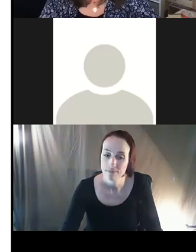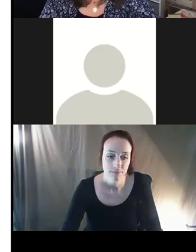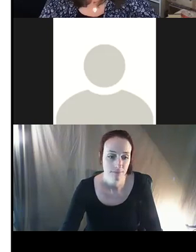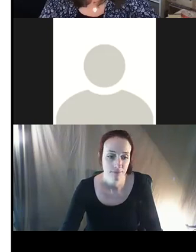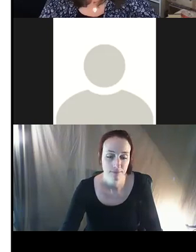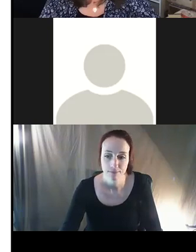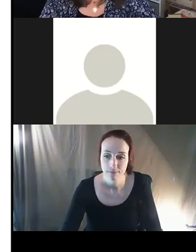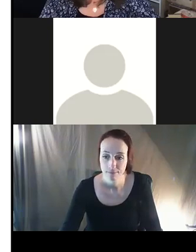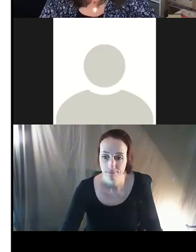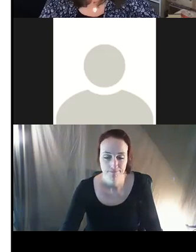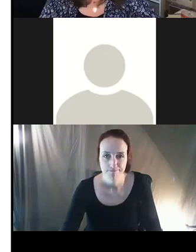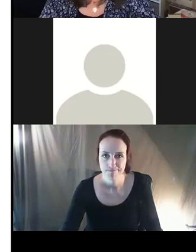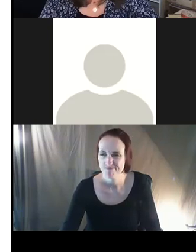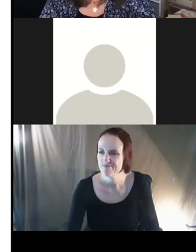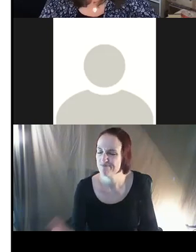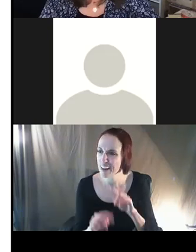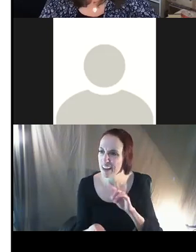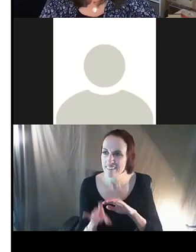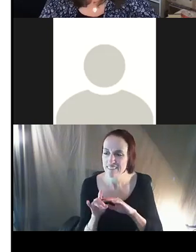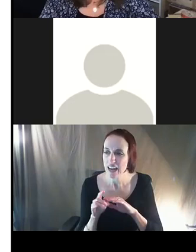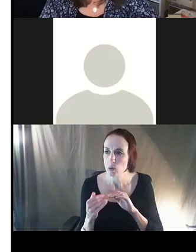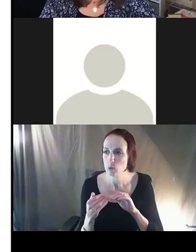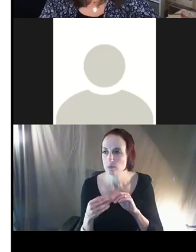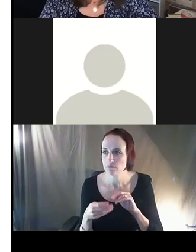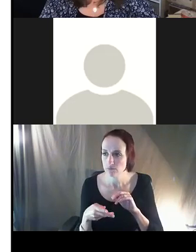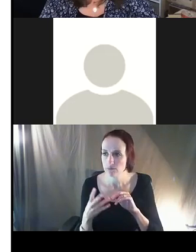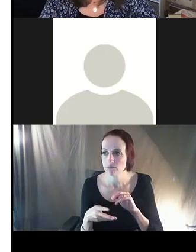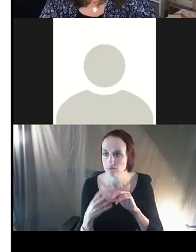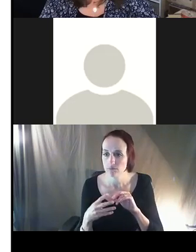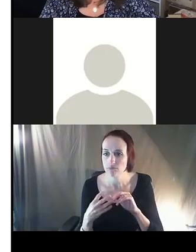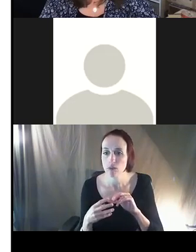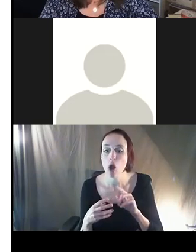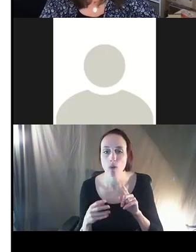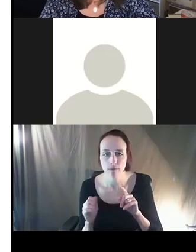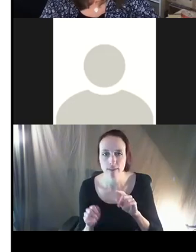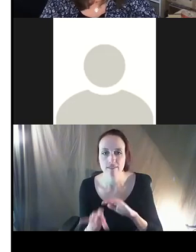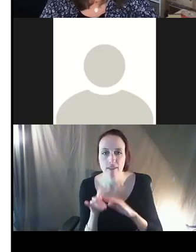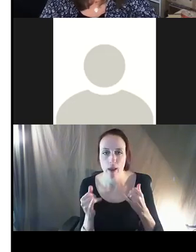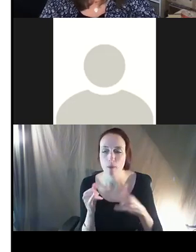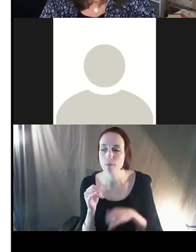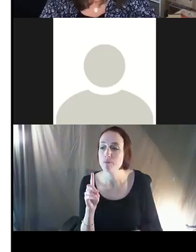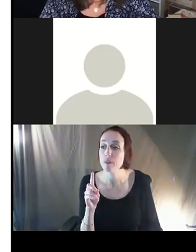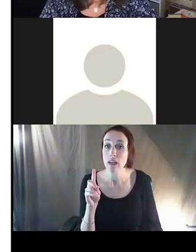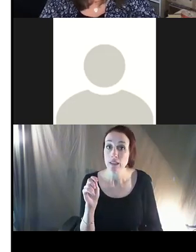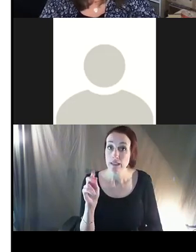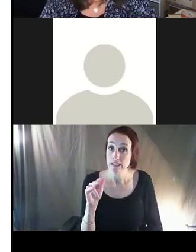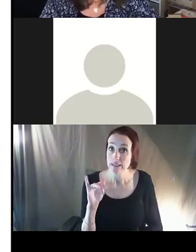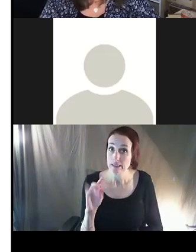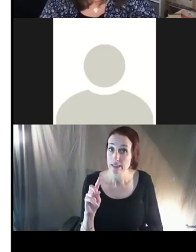I am not finding it because we are below -- David says, I run into problems with software